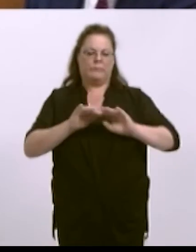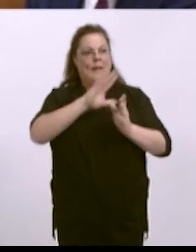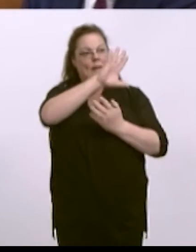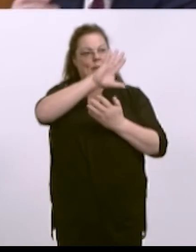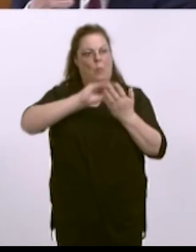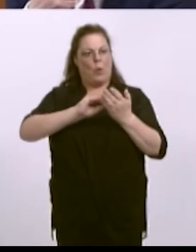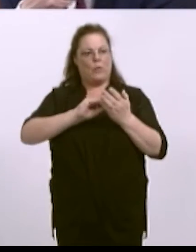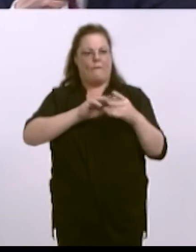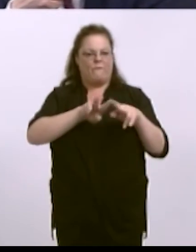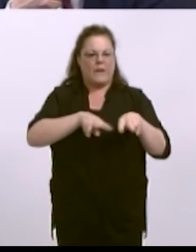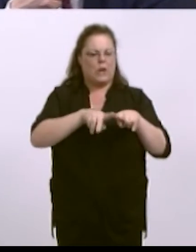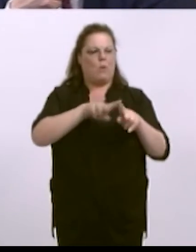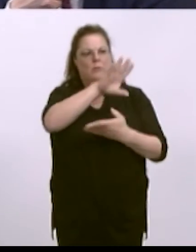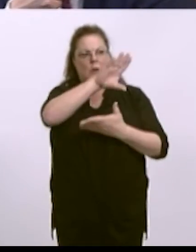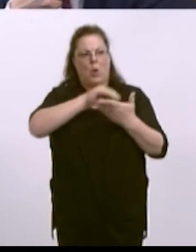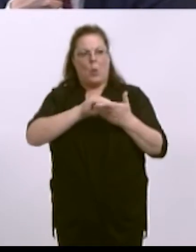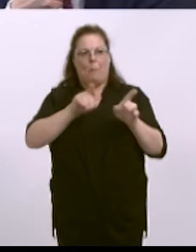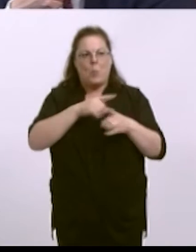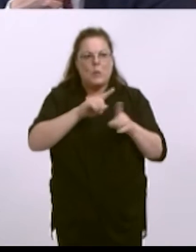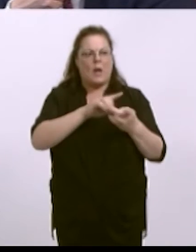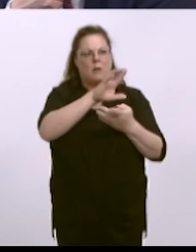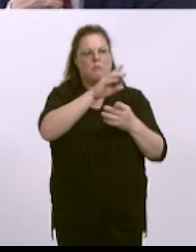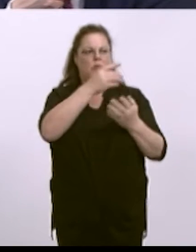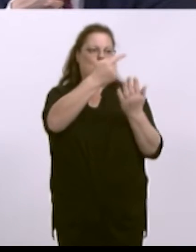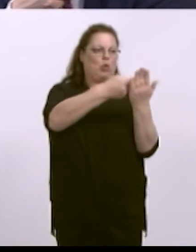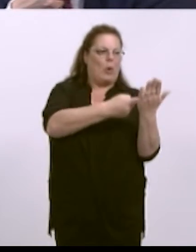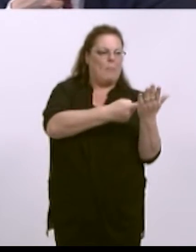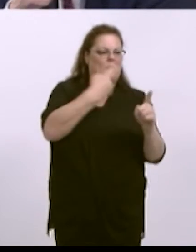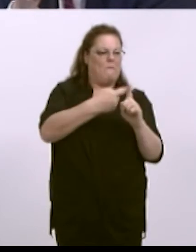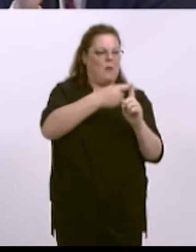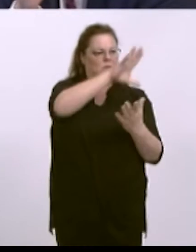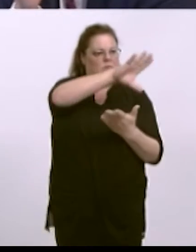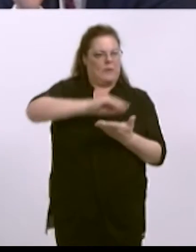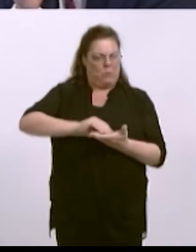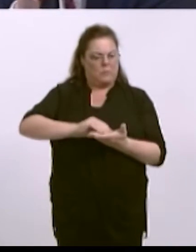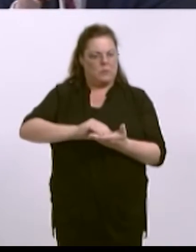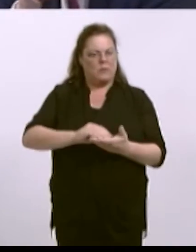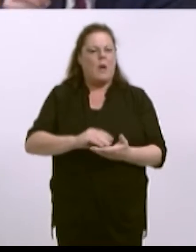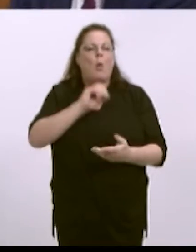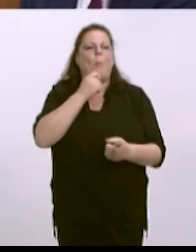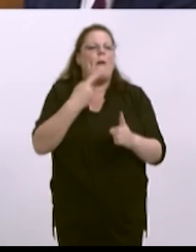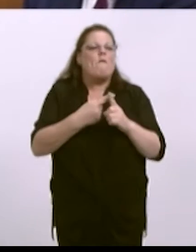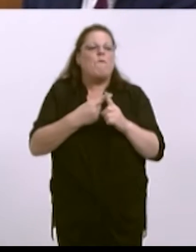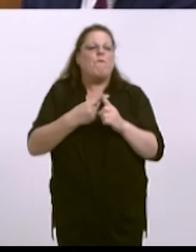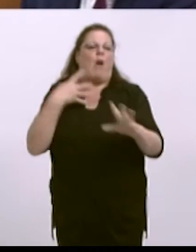download music and listen, and download documents in a reasonable amount of time. But itís true to say that it wonít be the fastest in the world, given the fact that we know